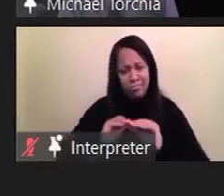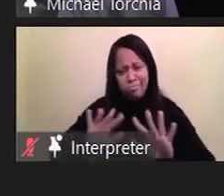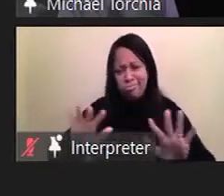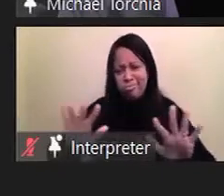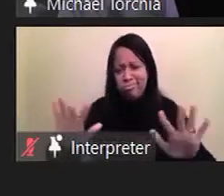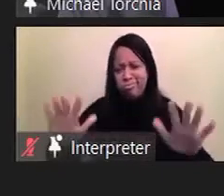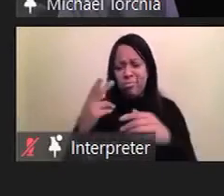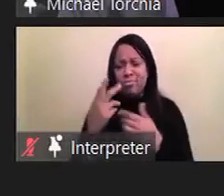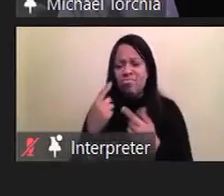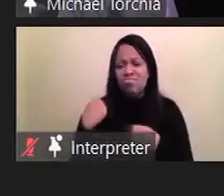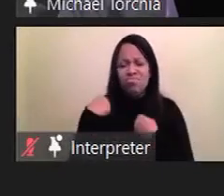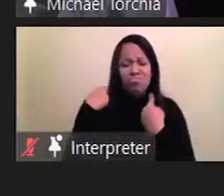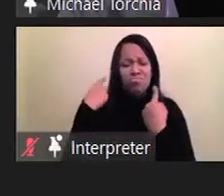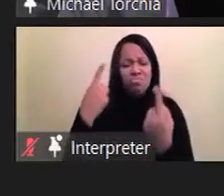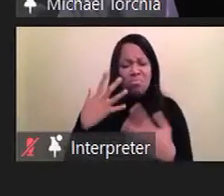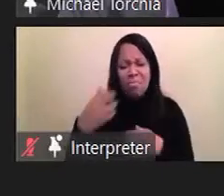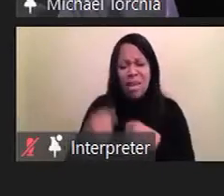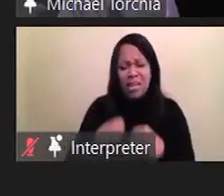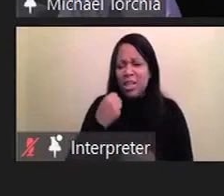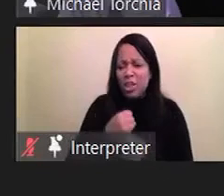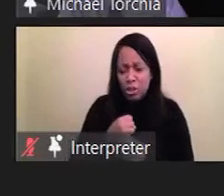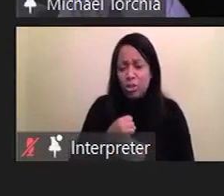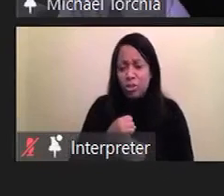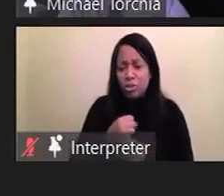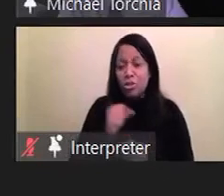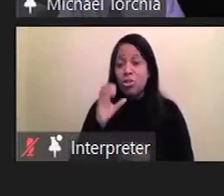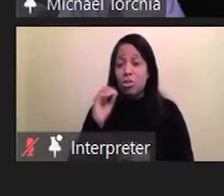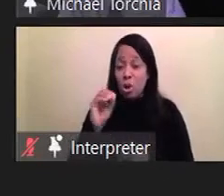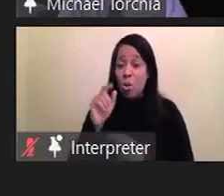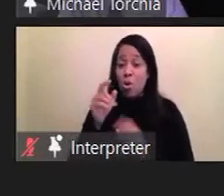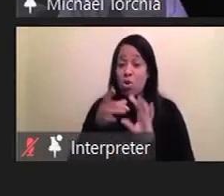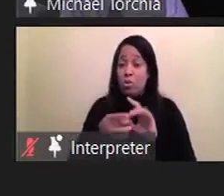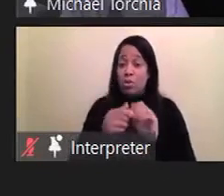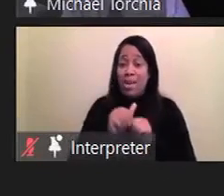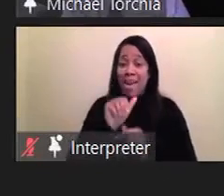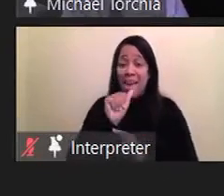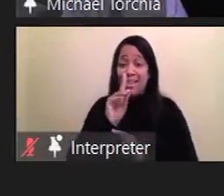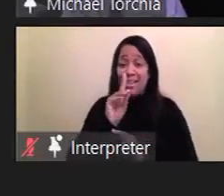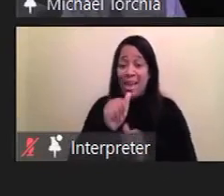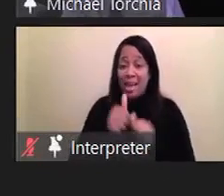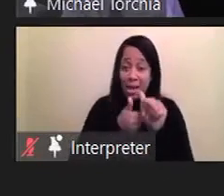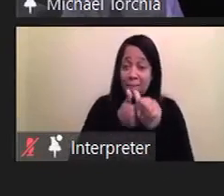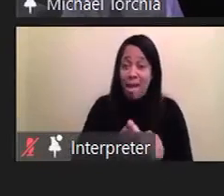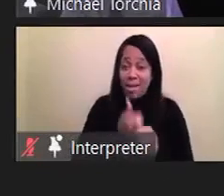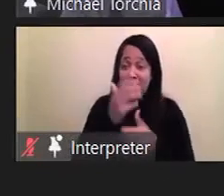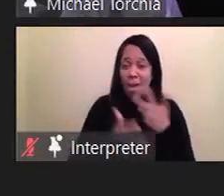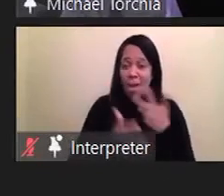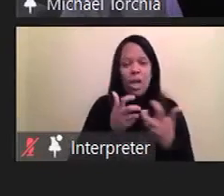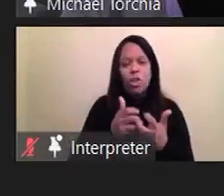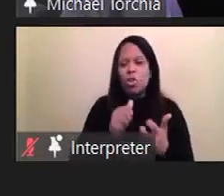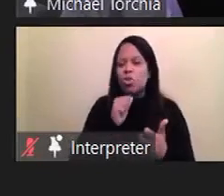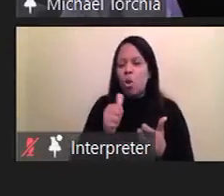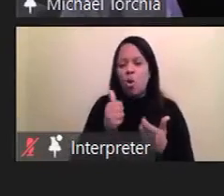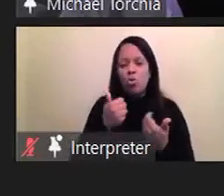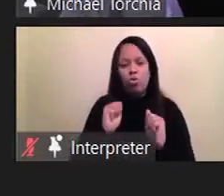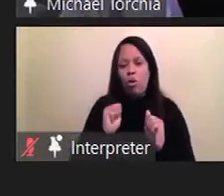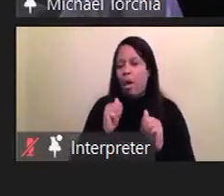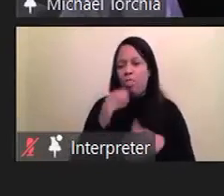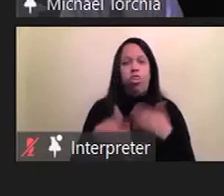So remember, when it comes to ADA compliance accommodations, don't wing it. Reach out to us for advice and guidance.